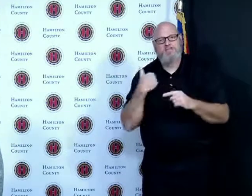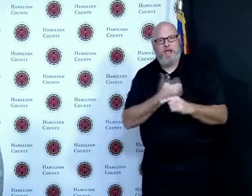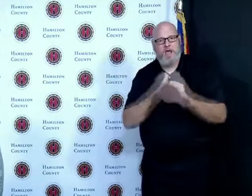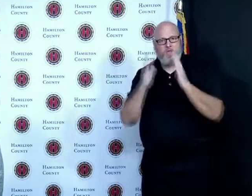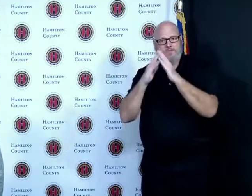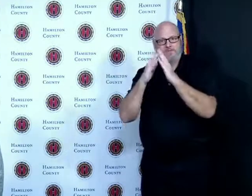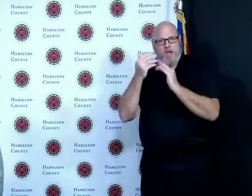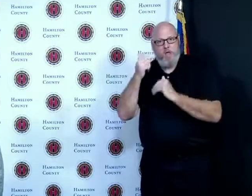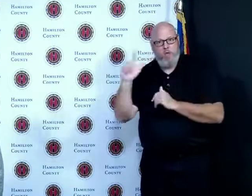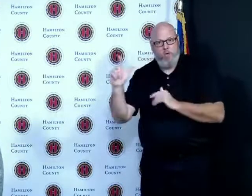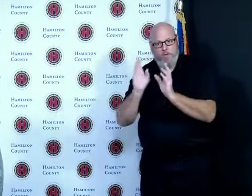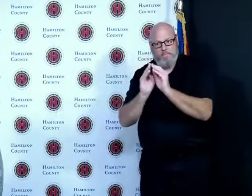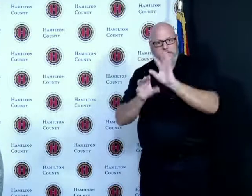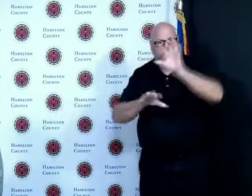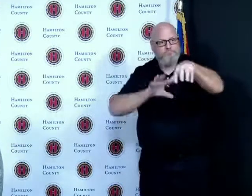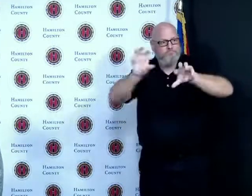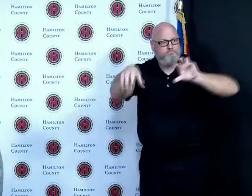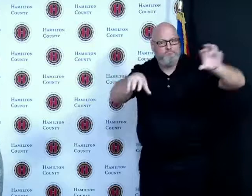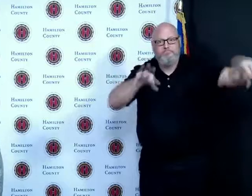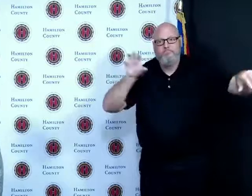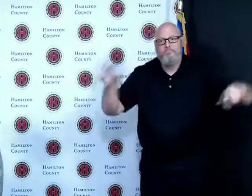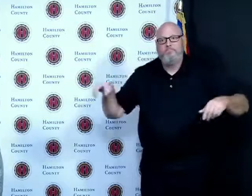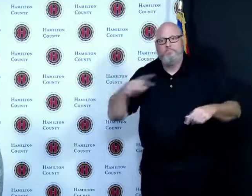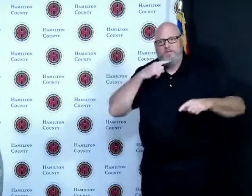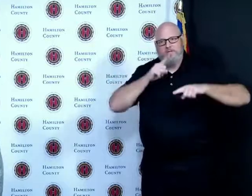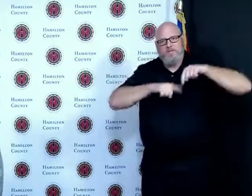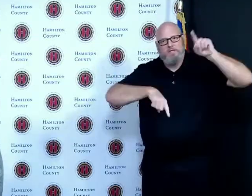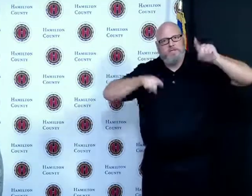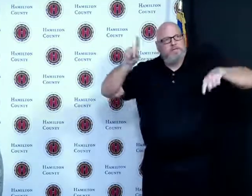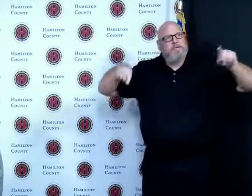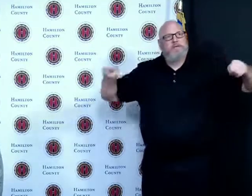we have so many mediums that we can get information out through now it's making